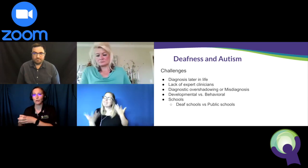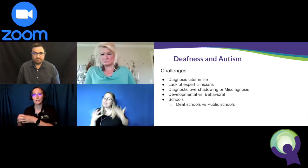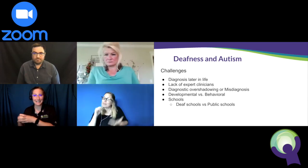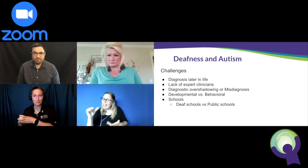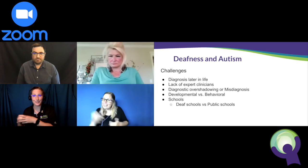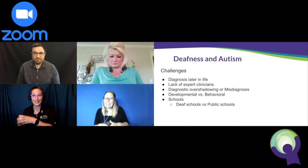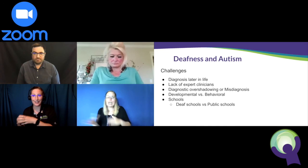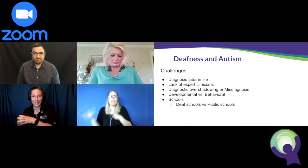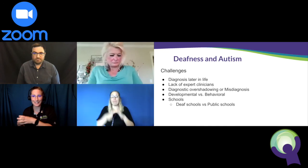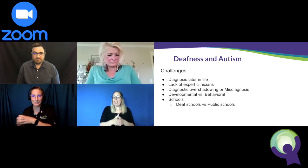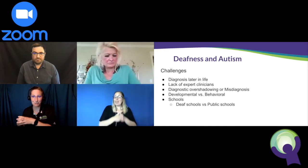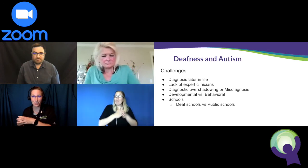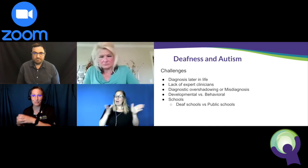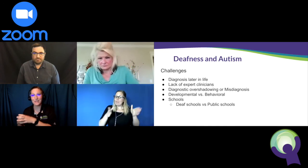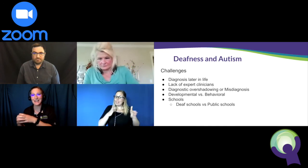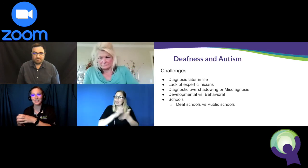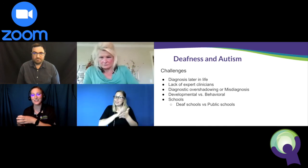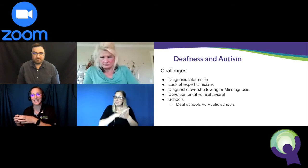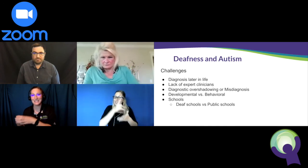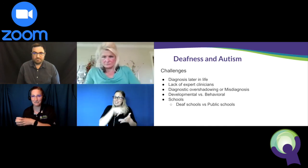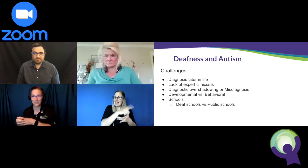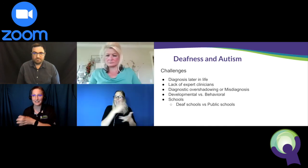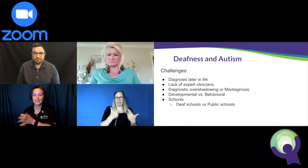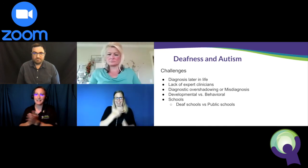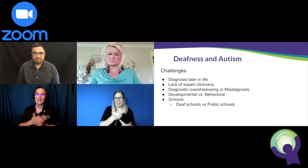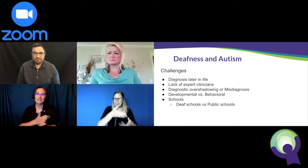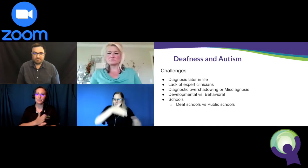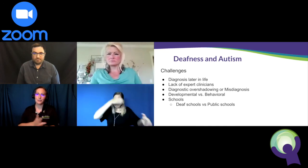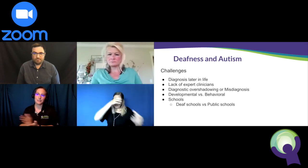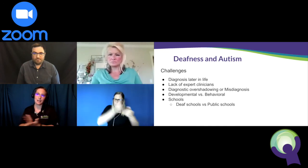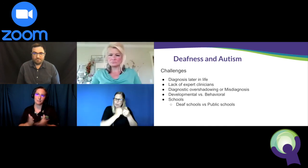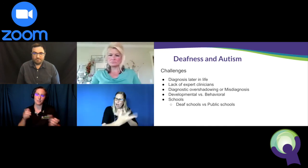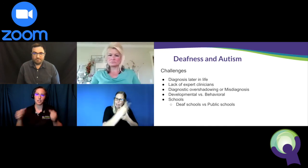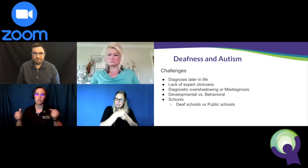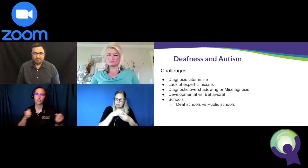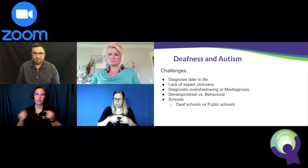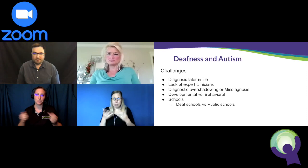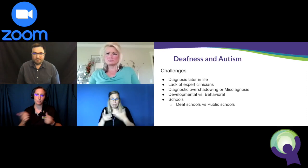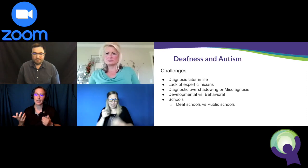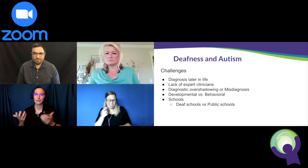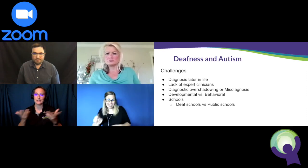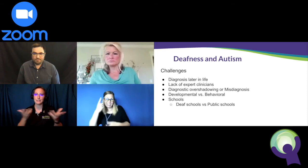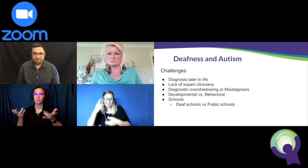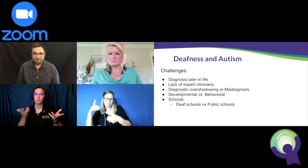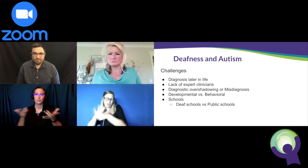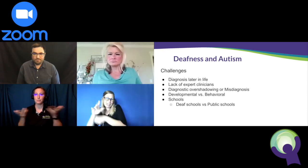experts in the autism world but may not understand deafness. And so there's a huge challenge for parents as to--